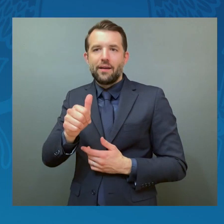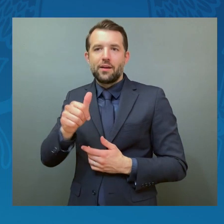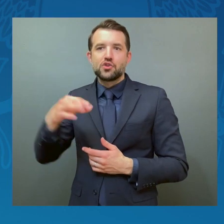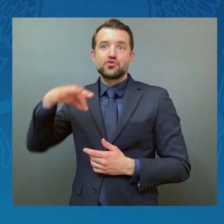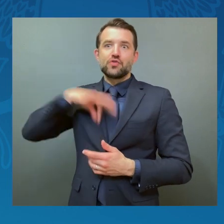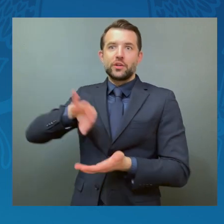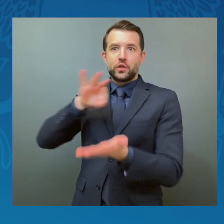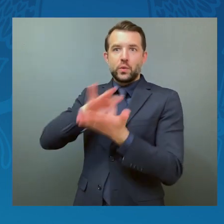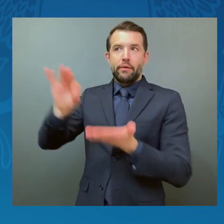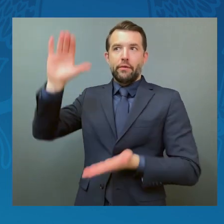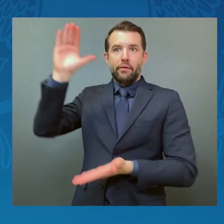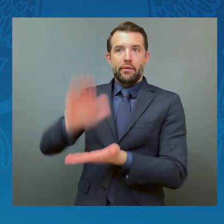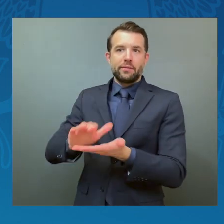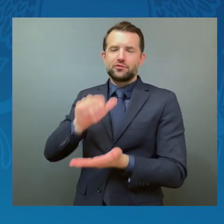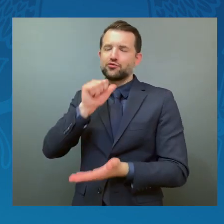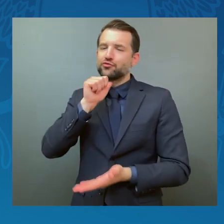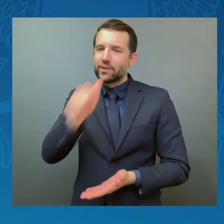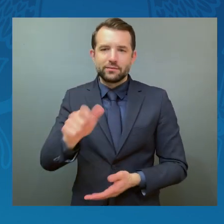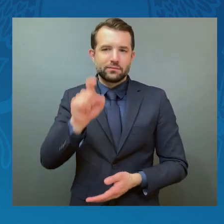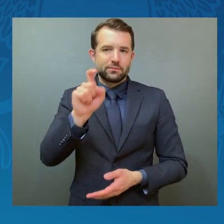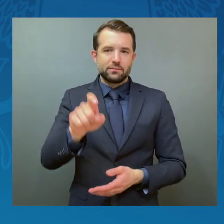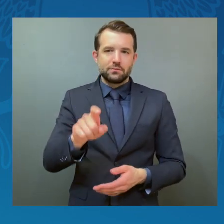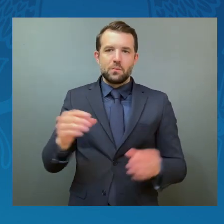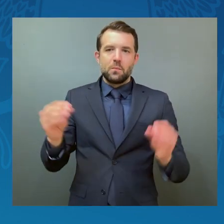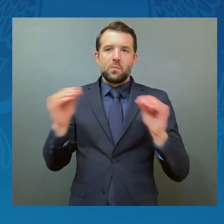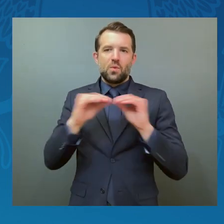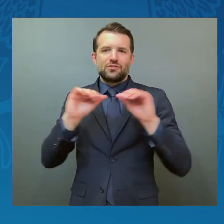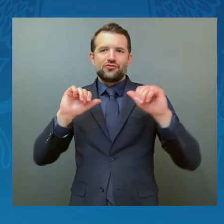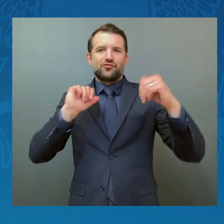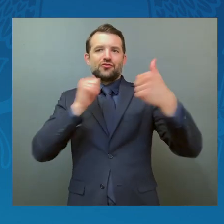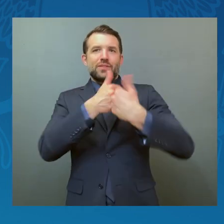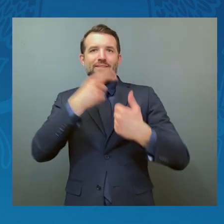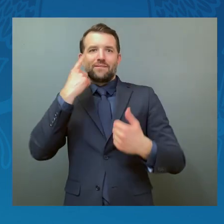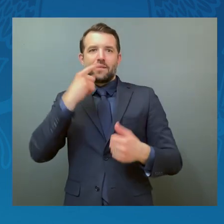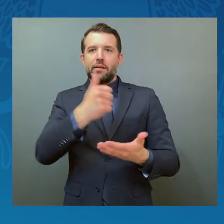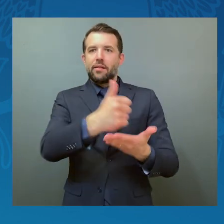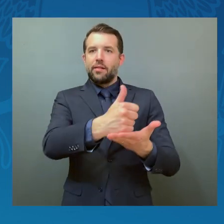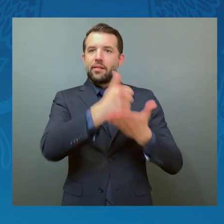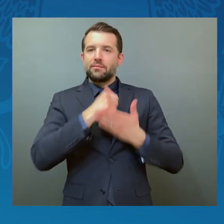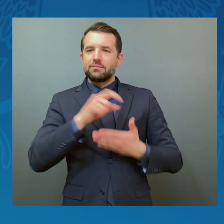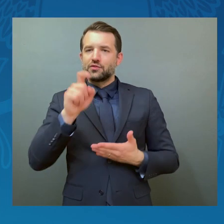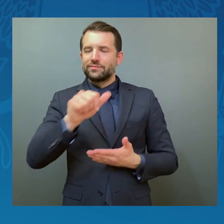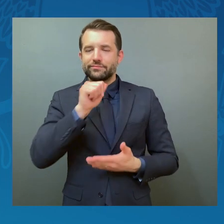and make it more difficult to secure the help you need to get out of debt. It's not logical.